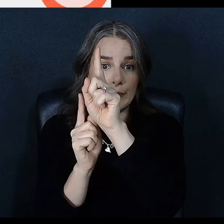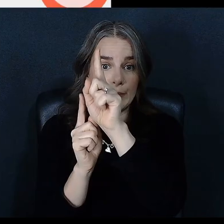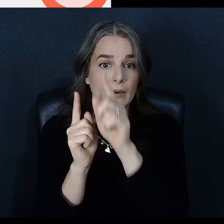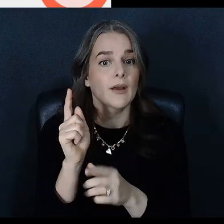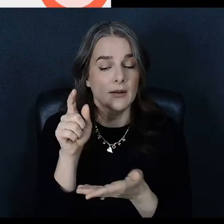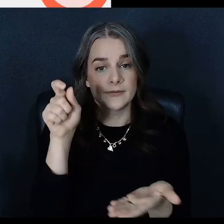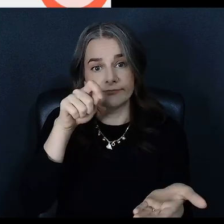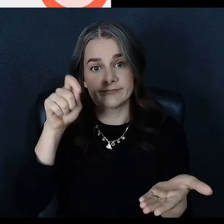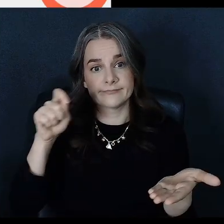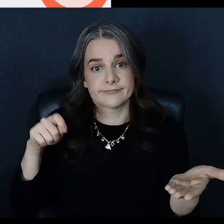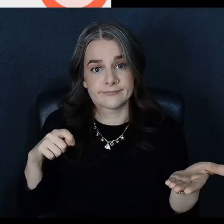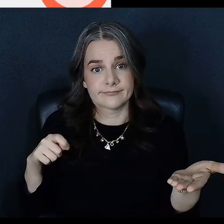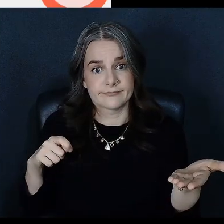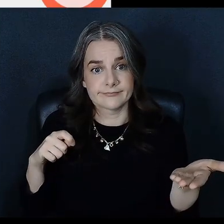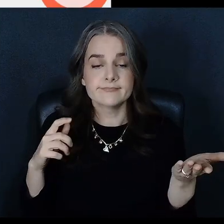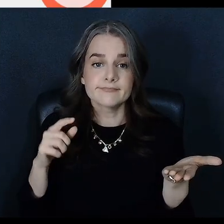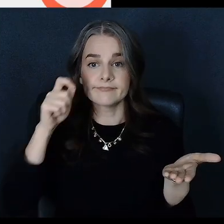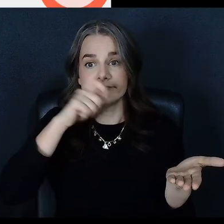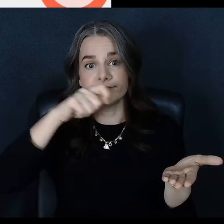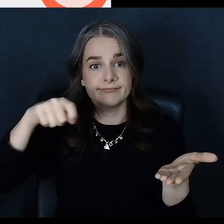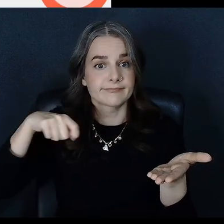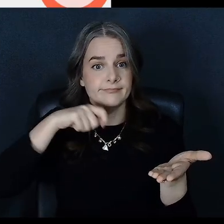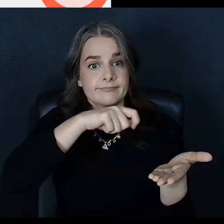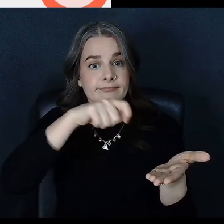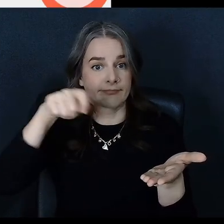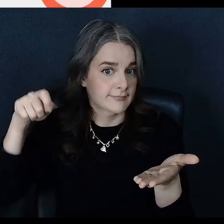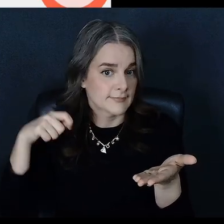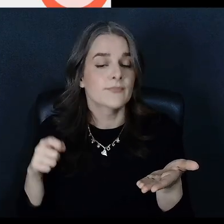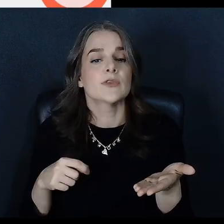So looking at some of these, if you have a 3D printer,